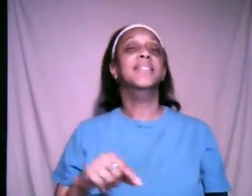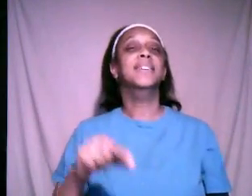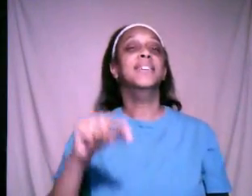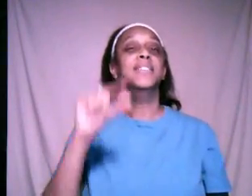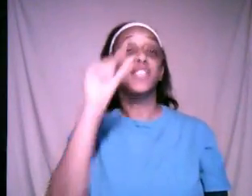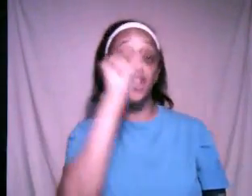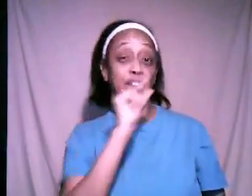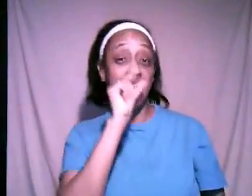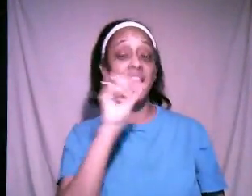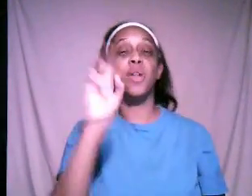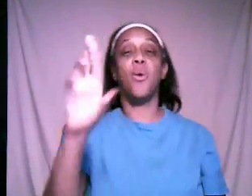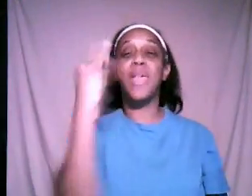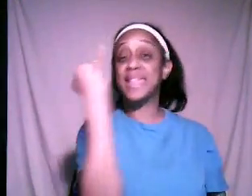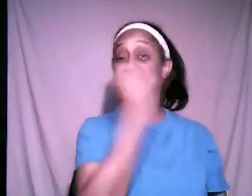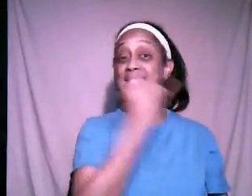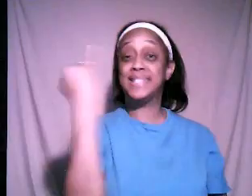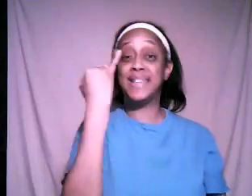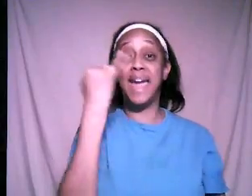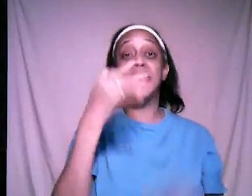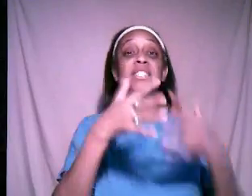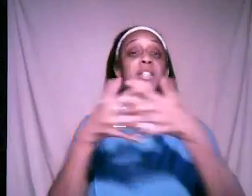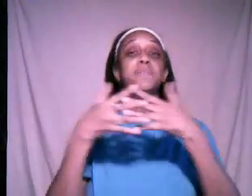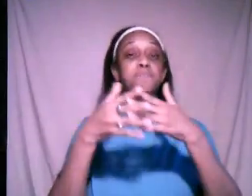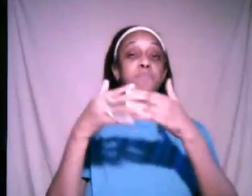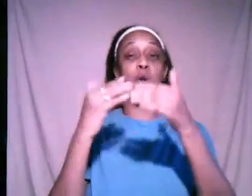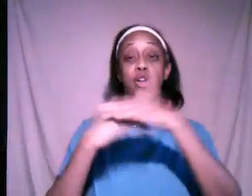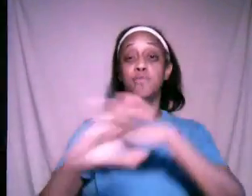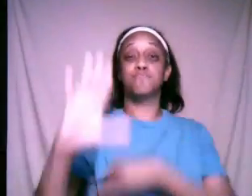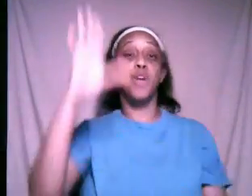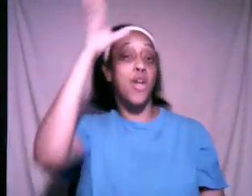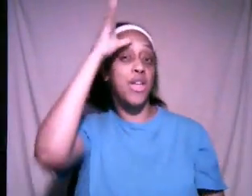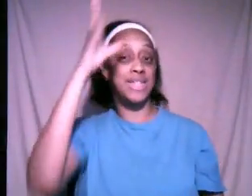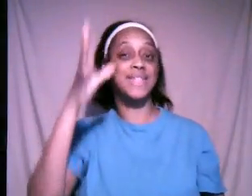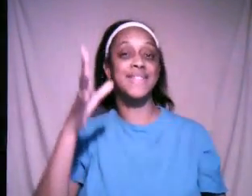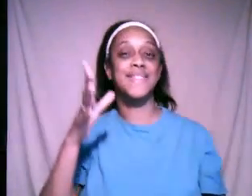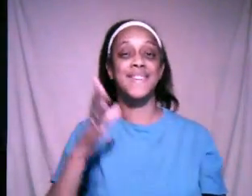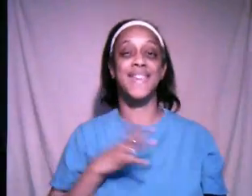Greek or Italian American-born man